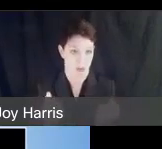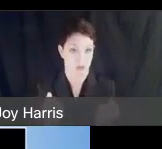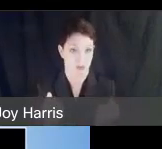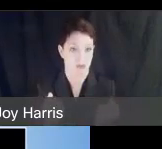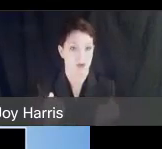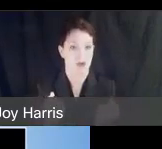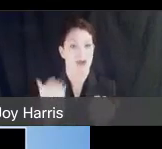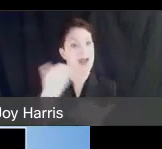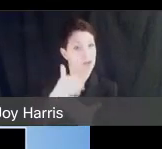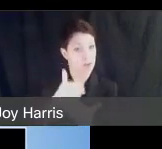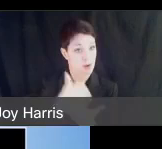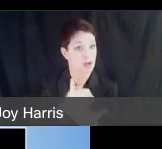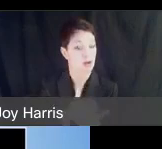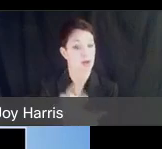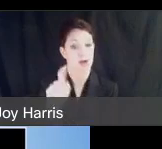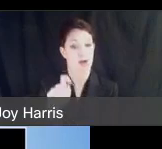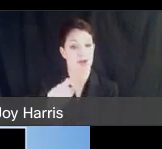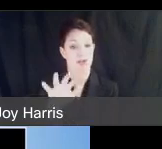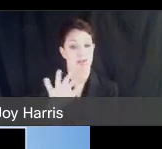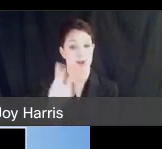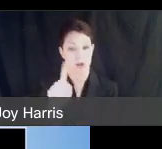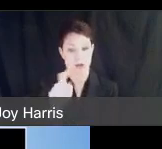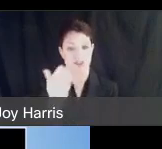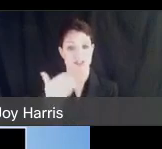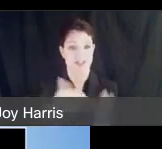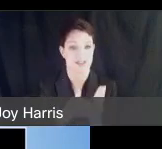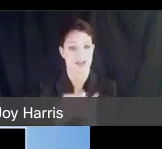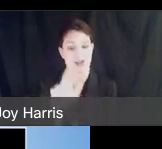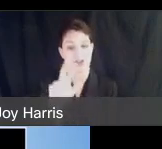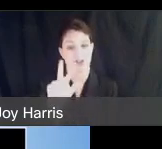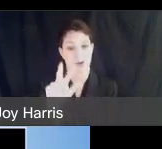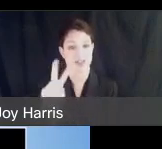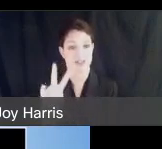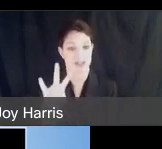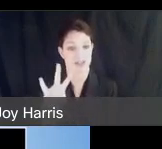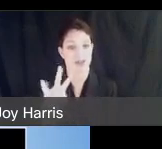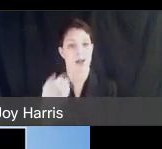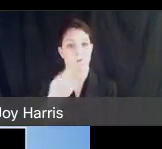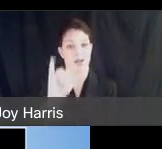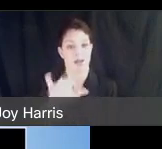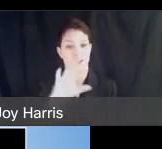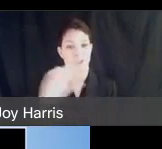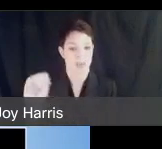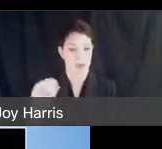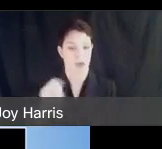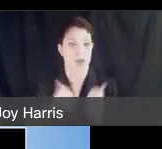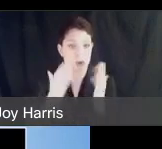that 115,037 Montgomery County residents have received one dose